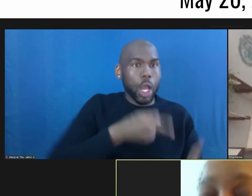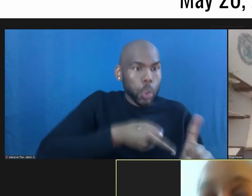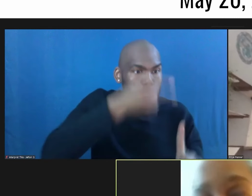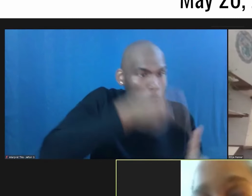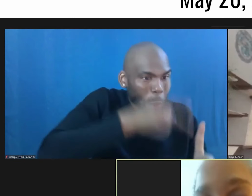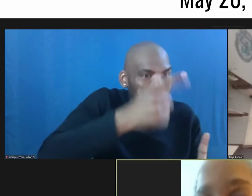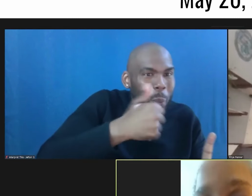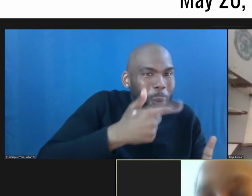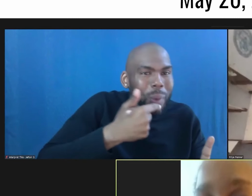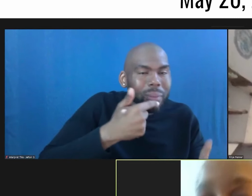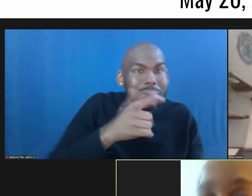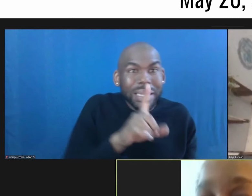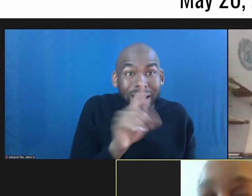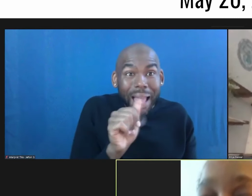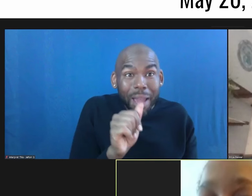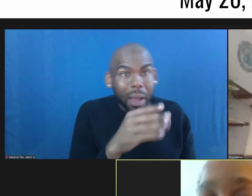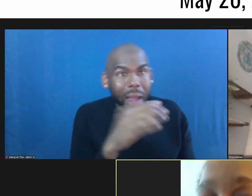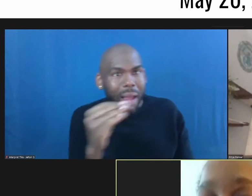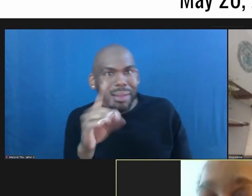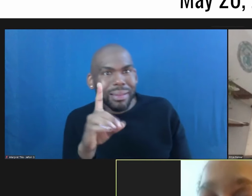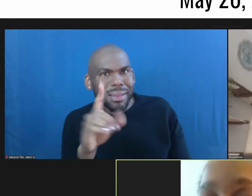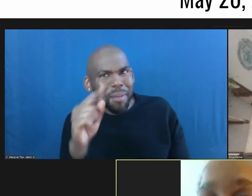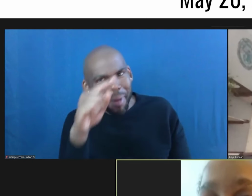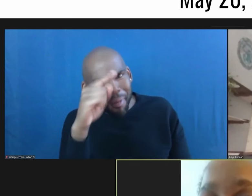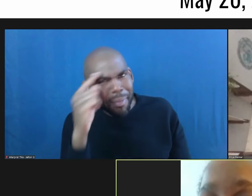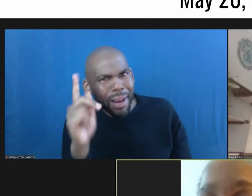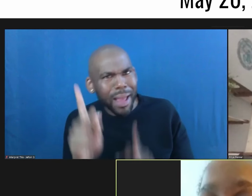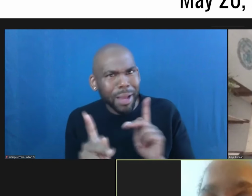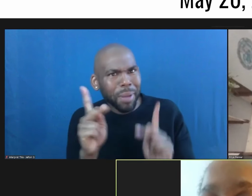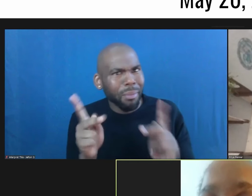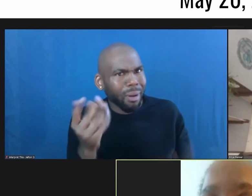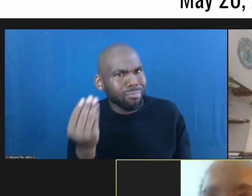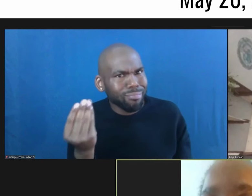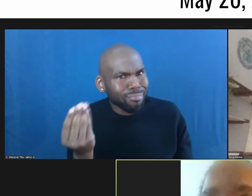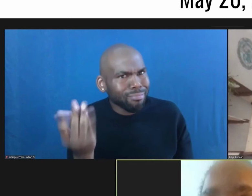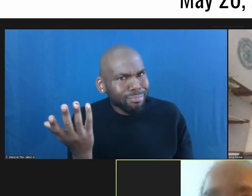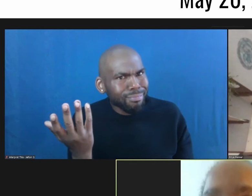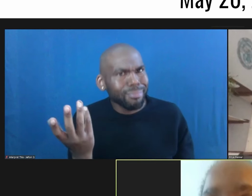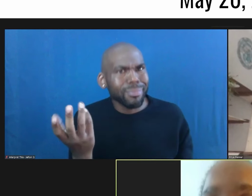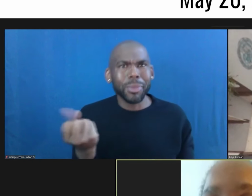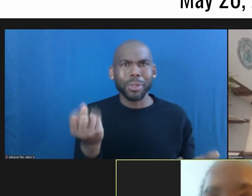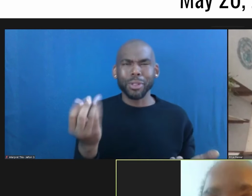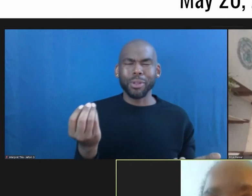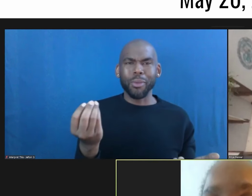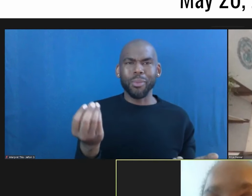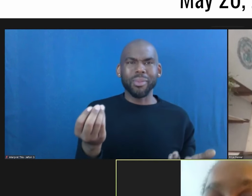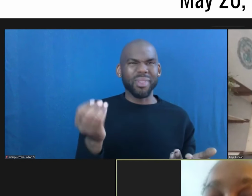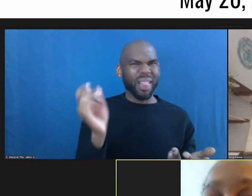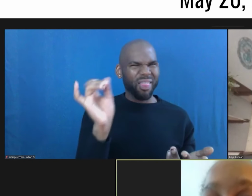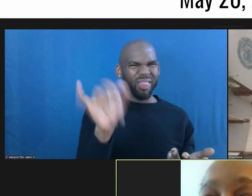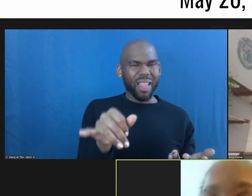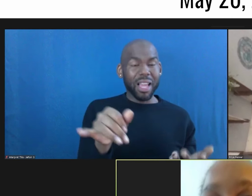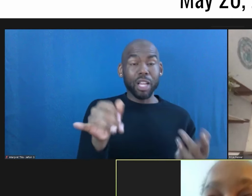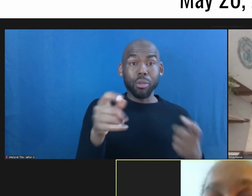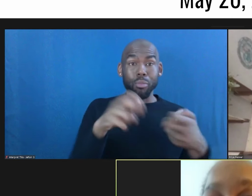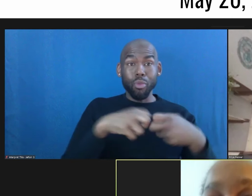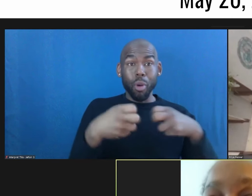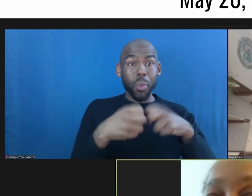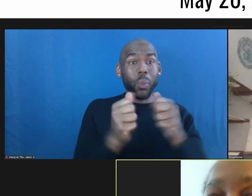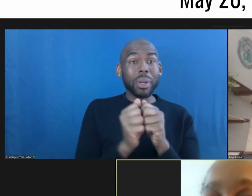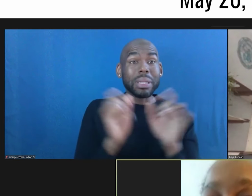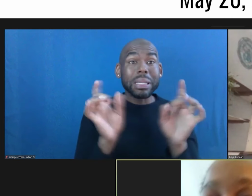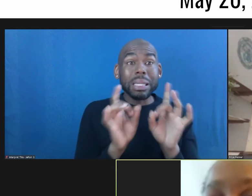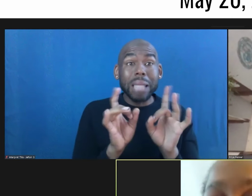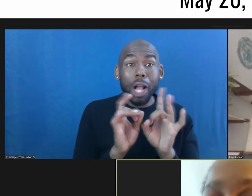and disabled Black people, so deal. And that's the problem with disaster, in disasters, disabled